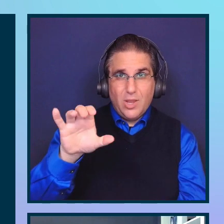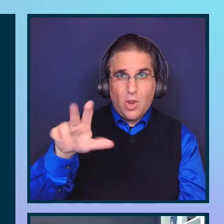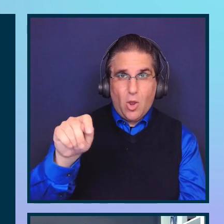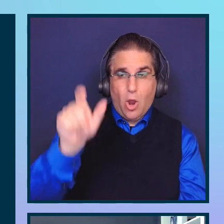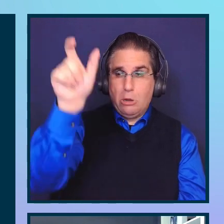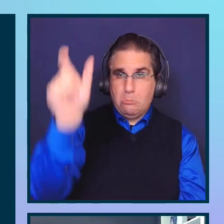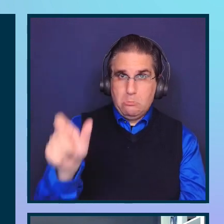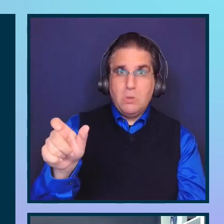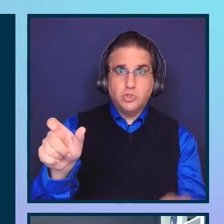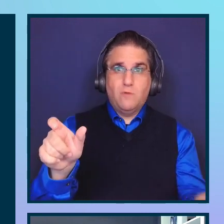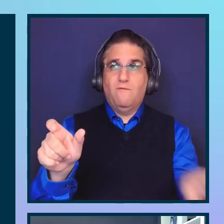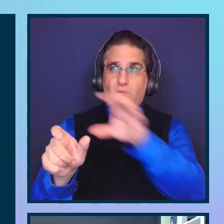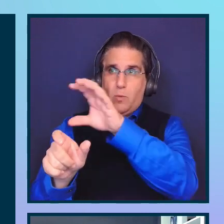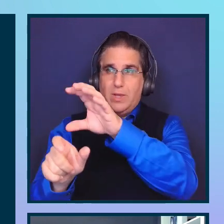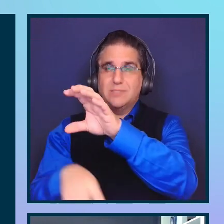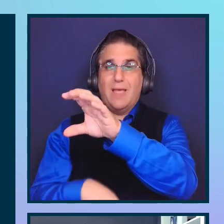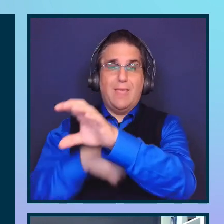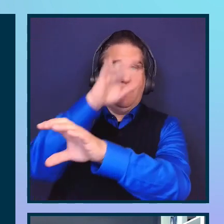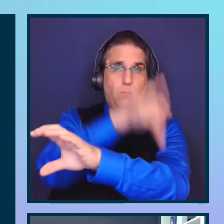So that needs to be annotated. That needs to be developed properly.